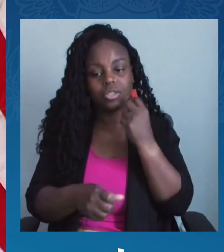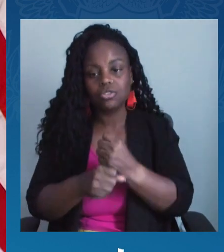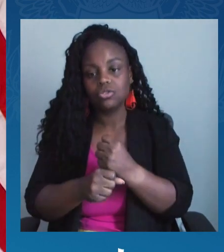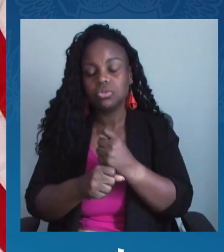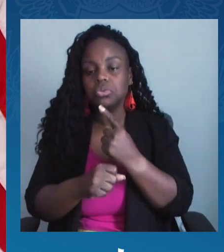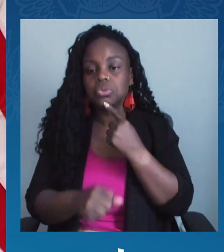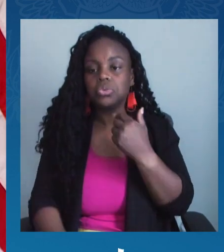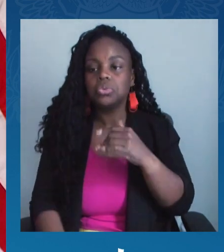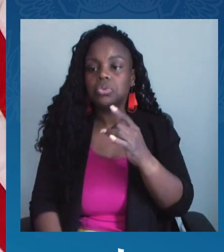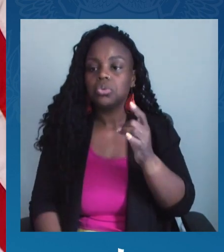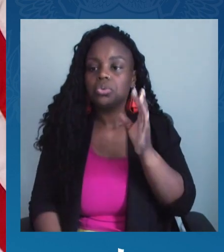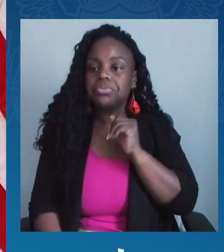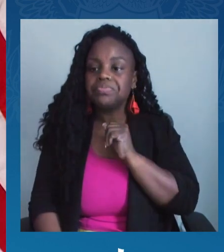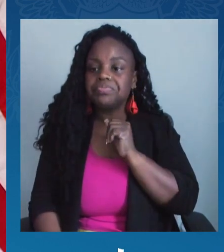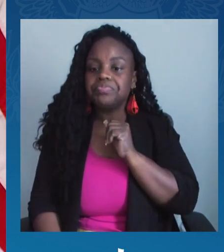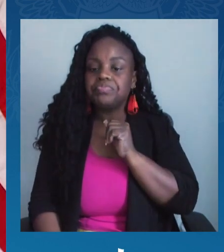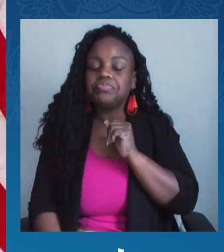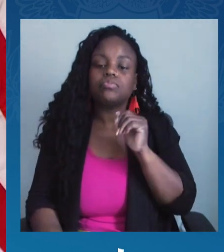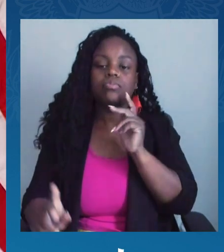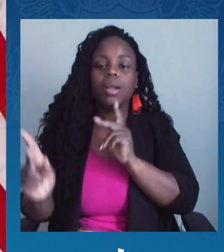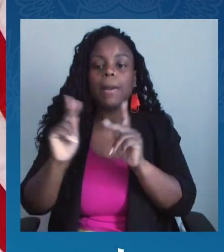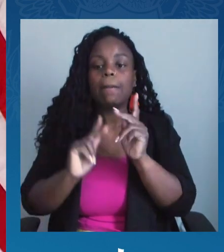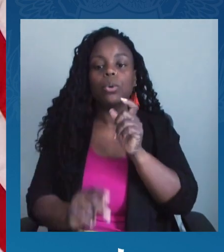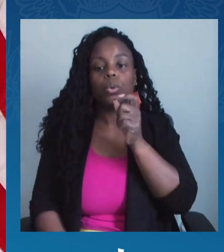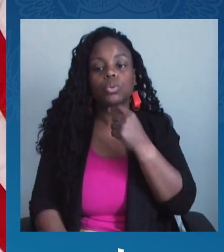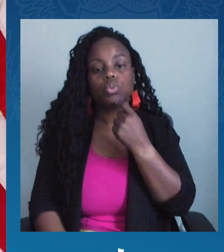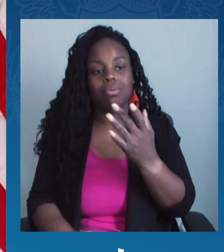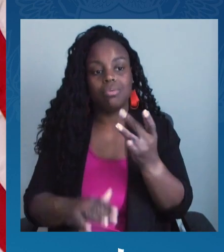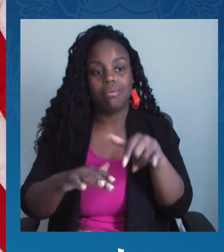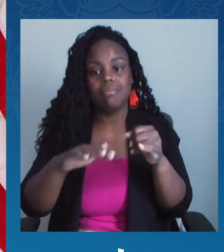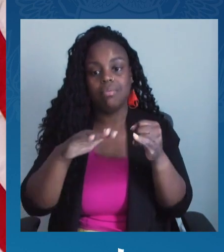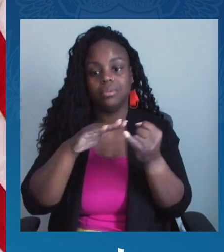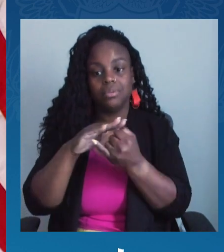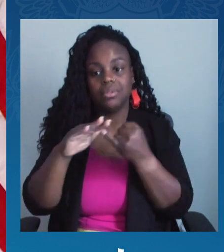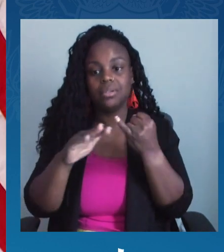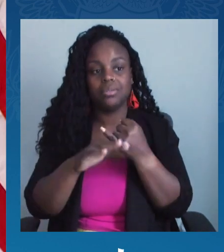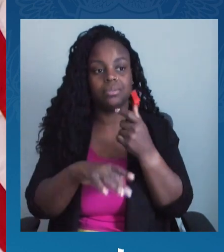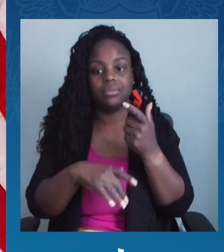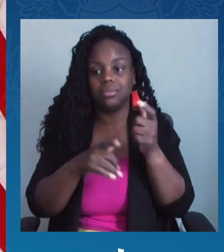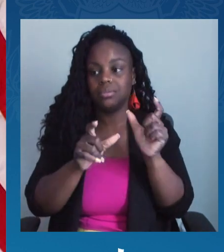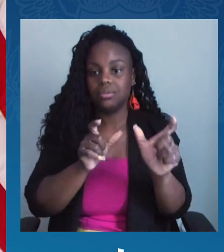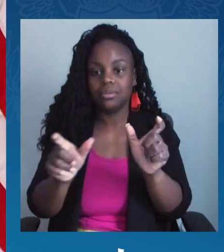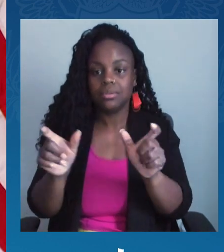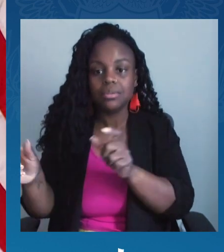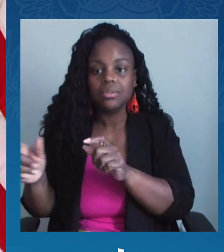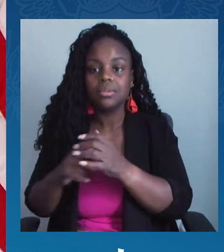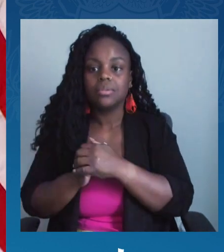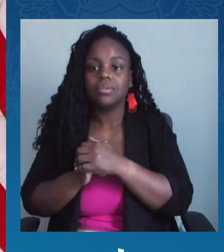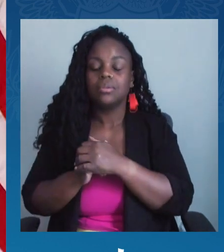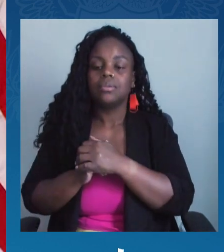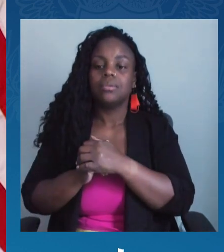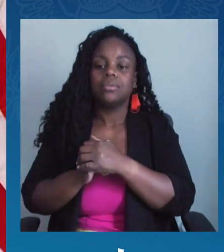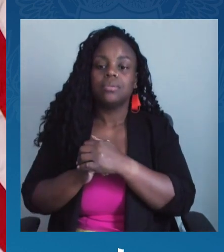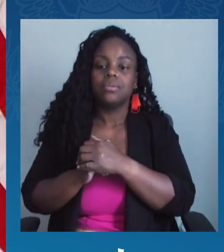People were told to isolate people. You know, when you look at the black community.